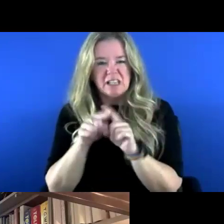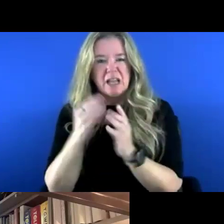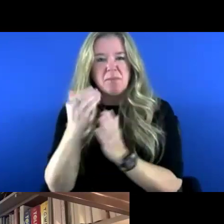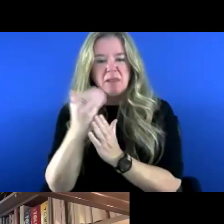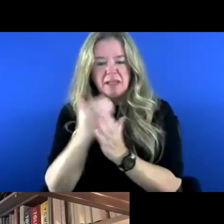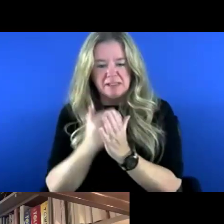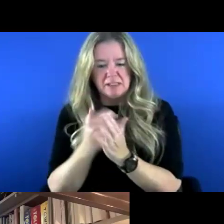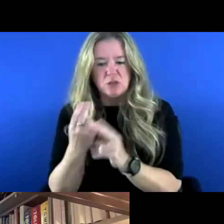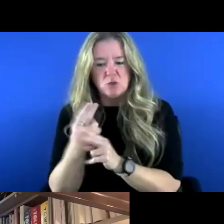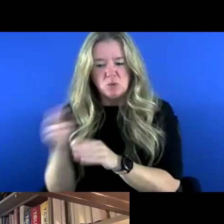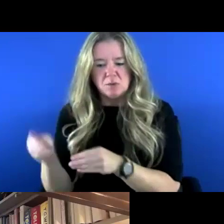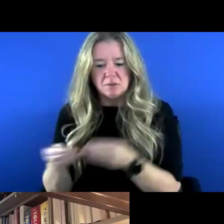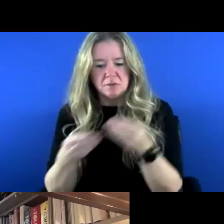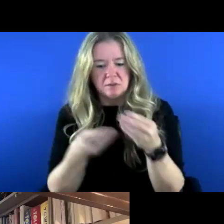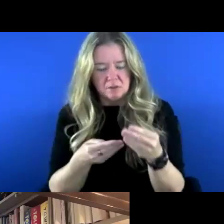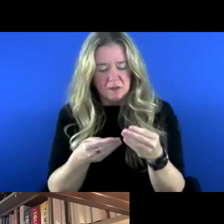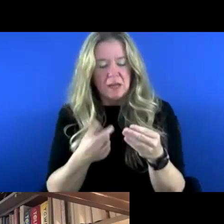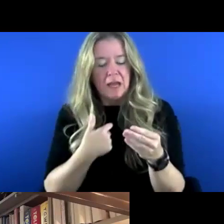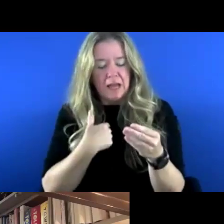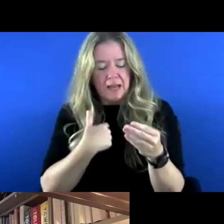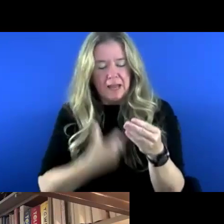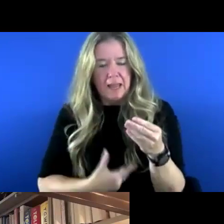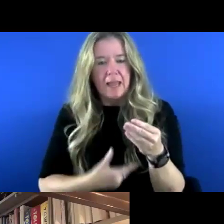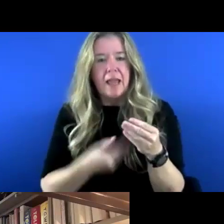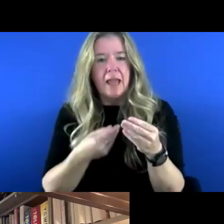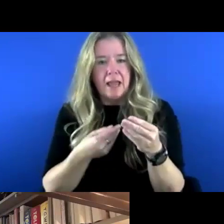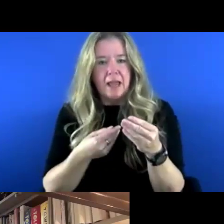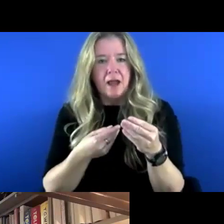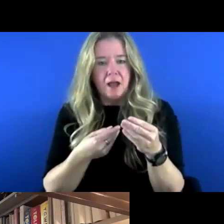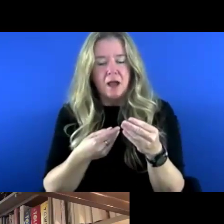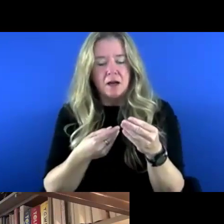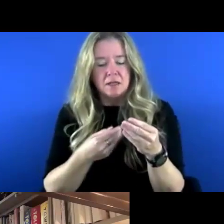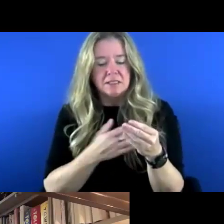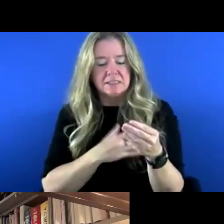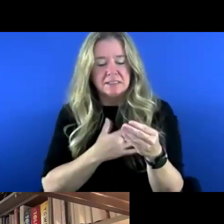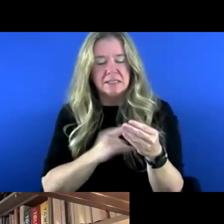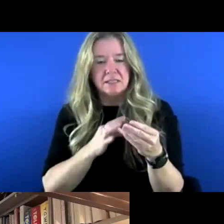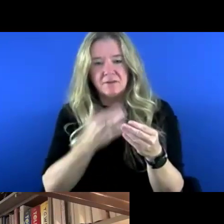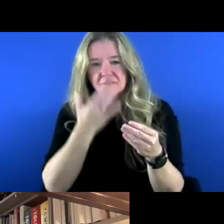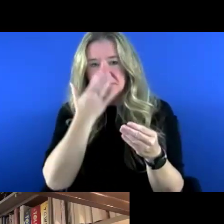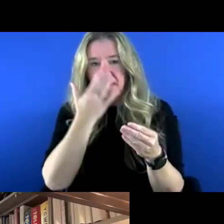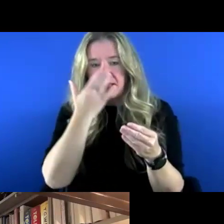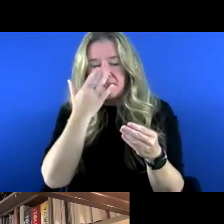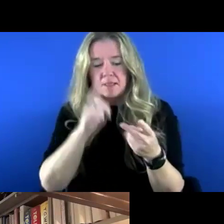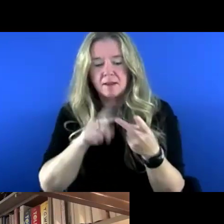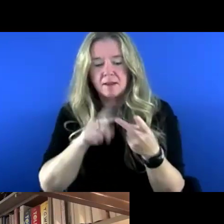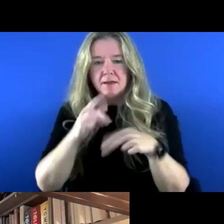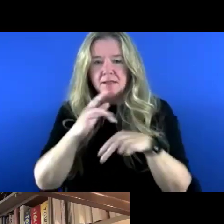but then I added in the sense of smell, the sense of touch, the sense of taste.